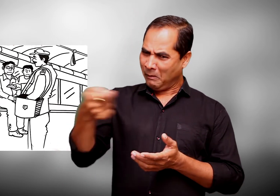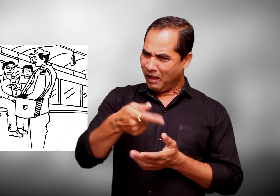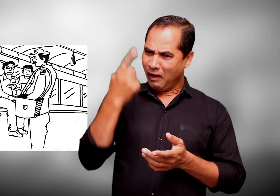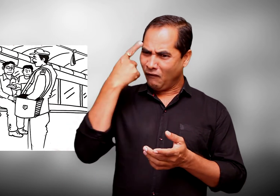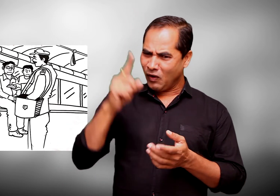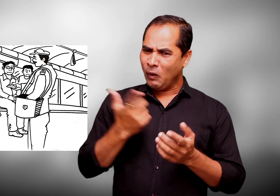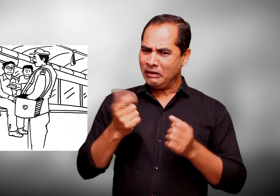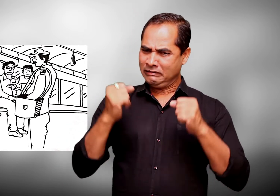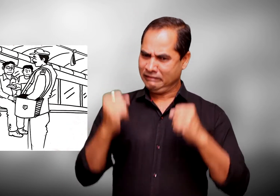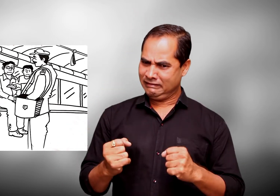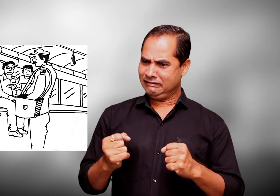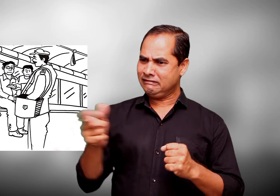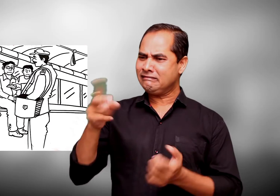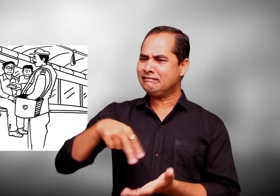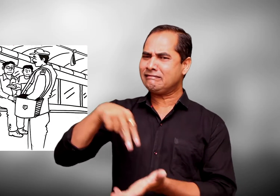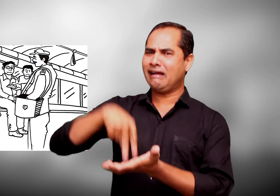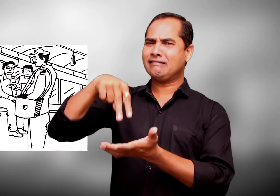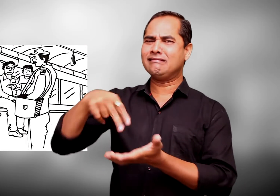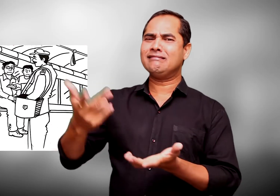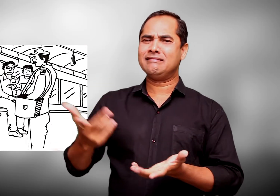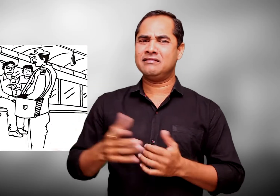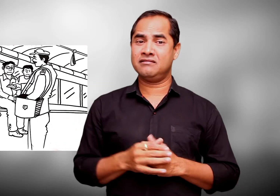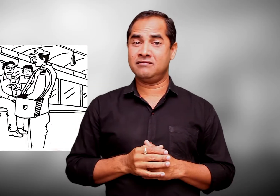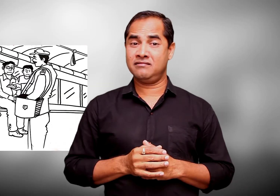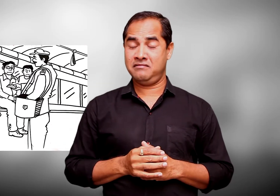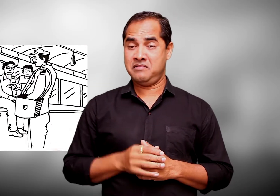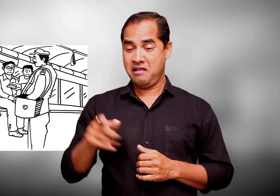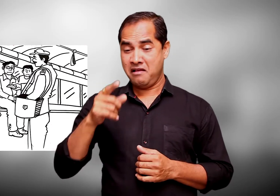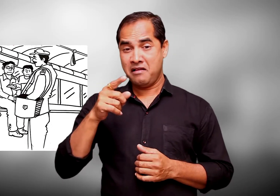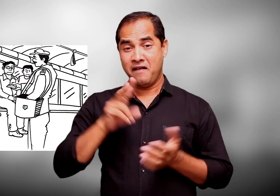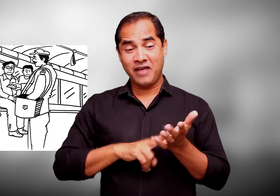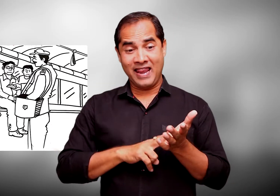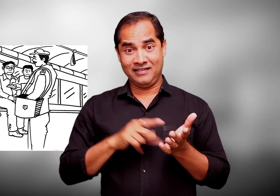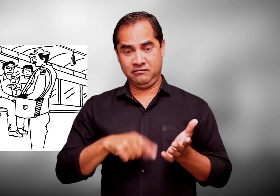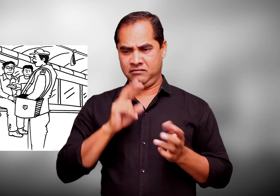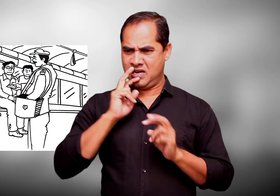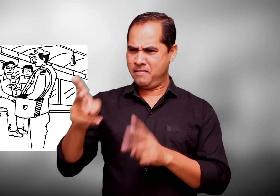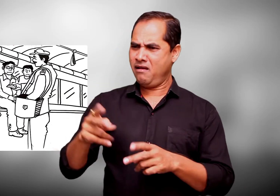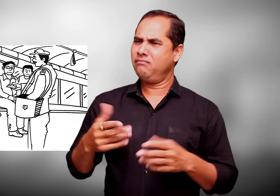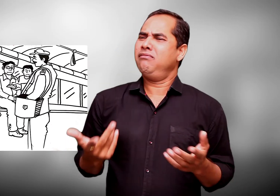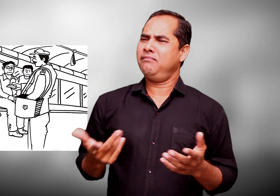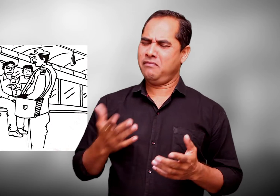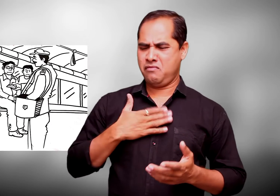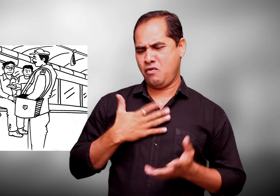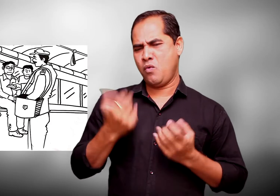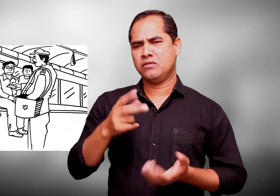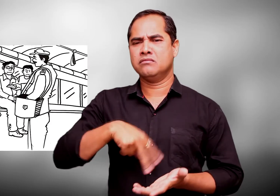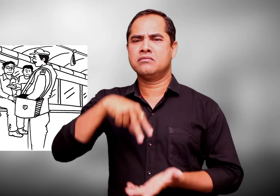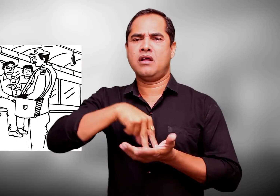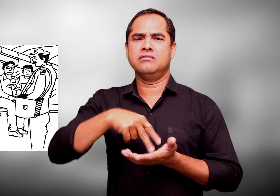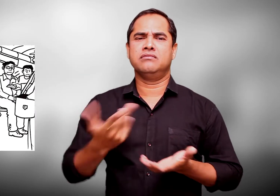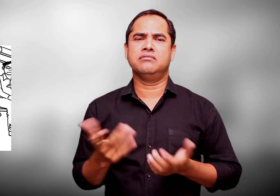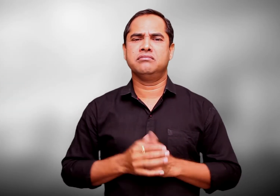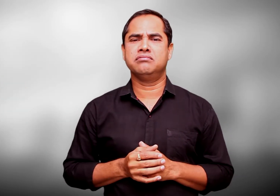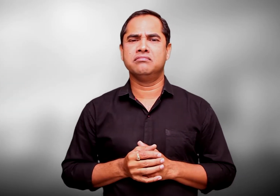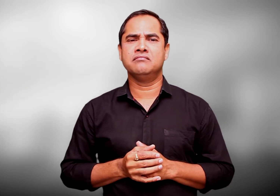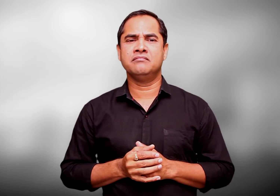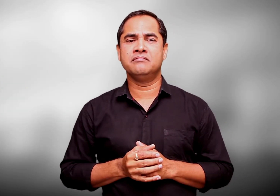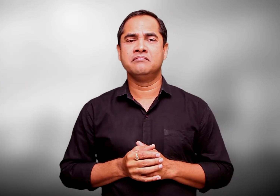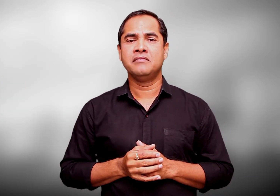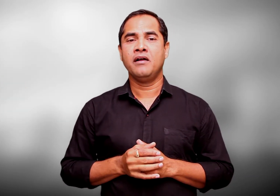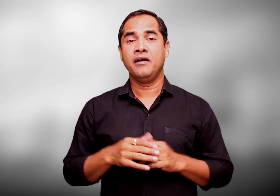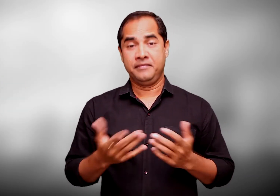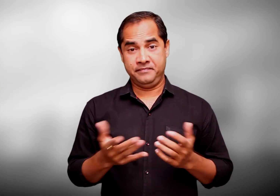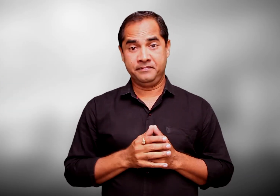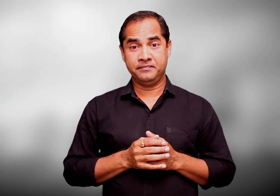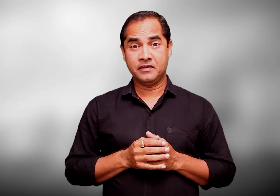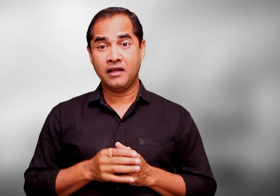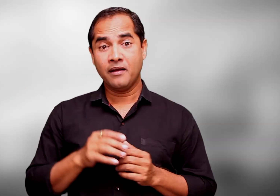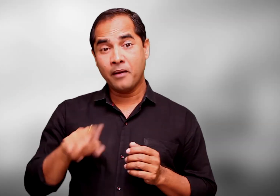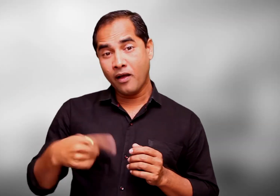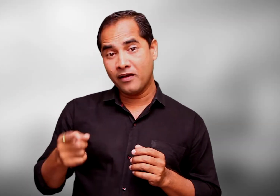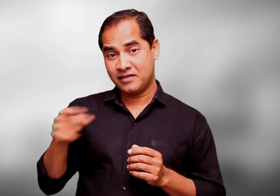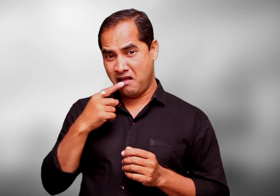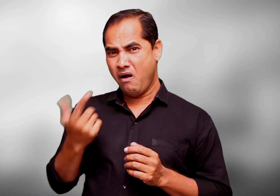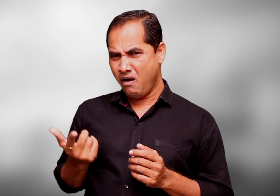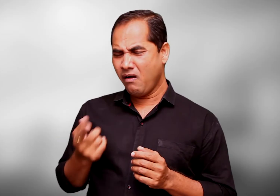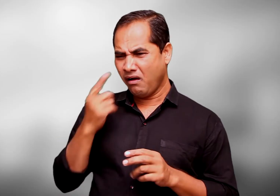for a seat.' 'Because I want to!' - she answered, standing up again.